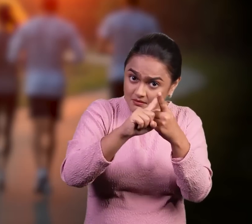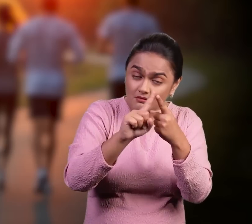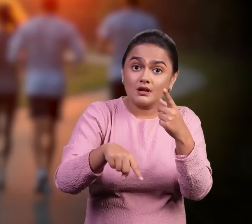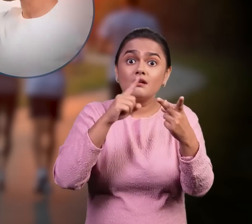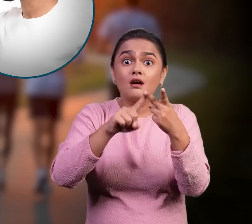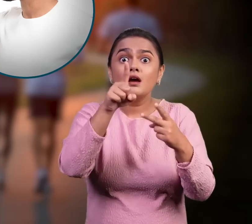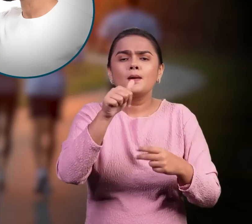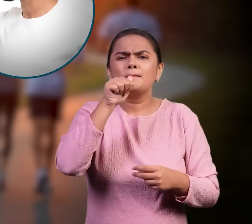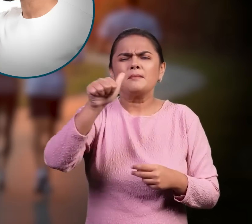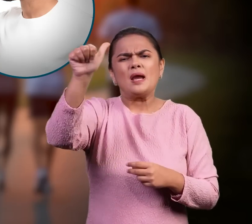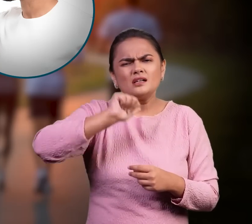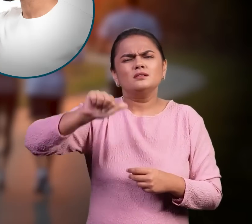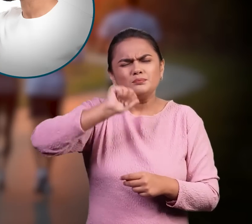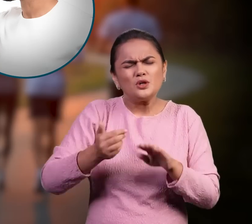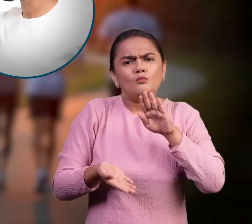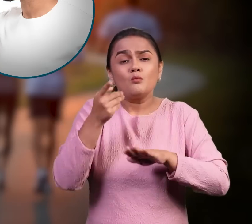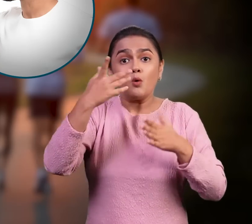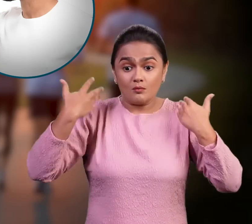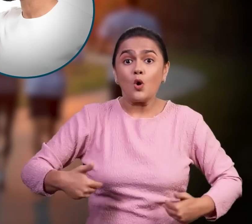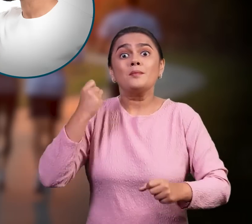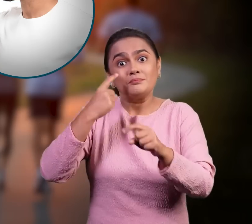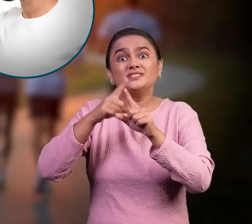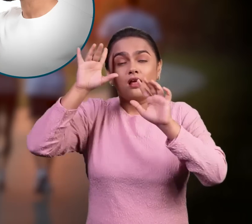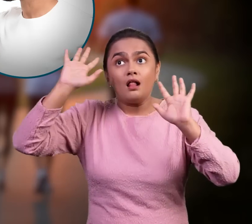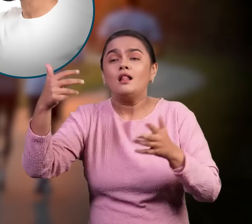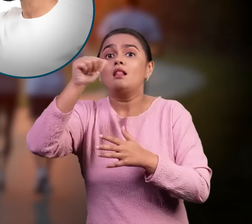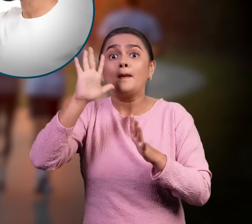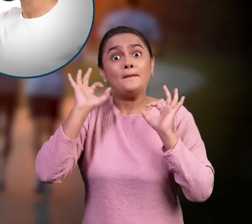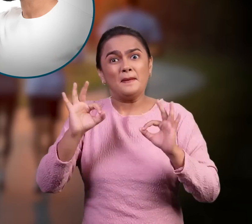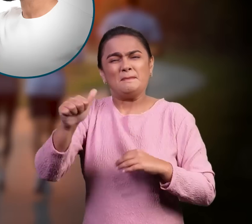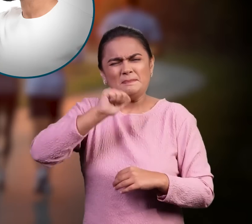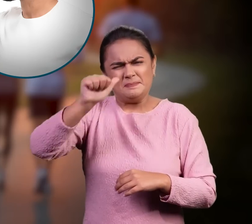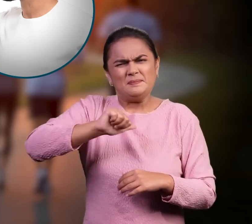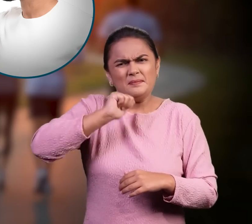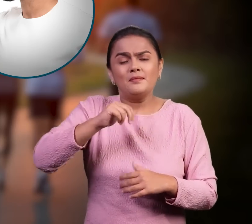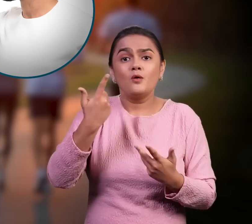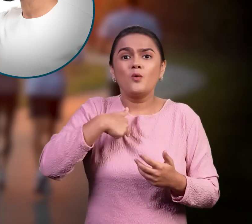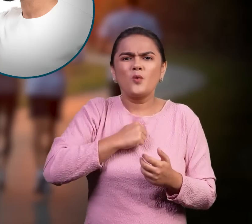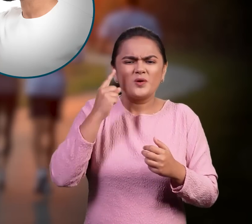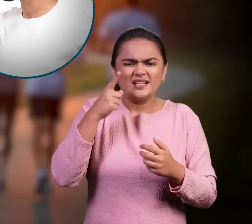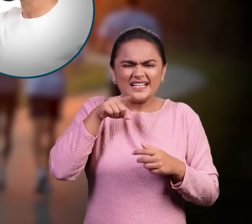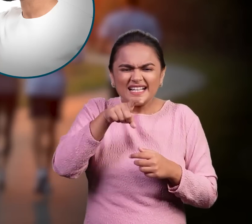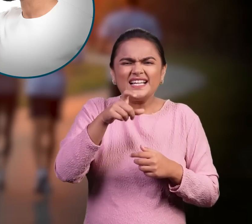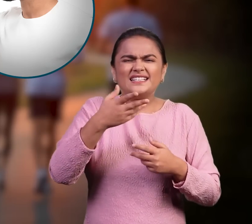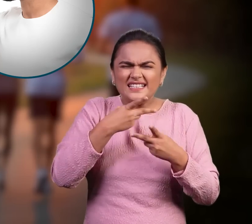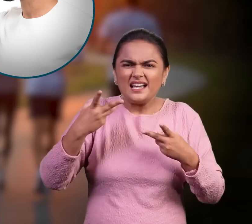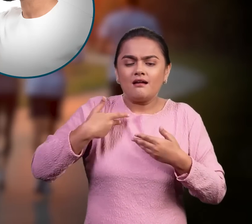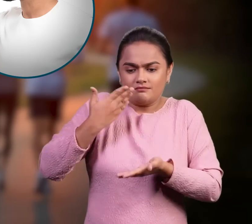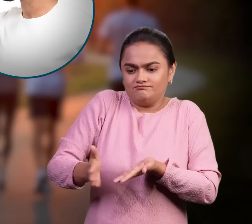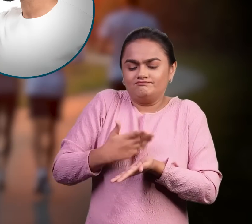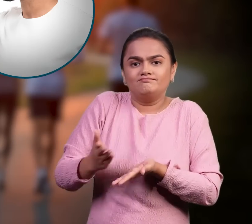and drink enough water to flush out toxins.